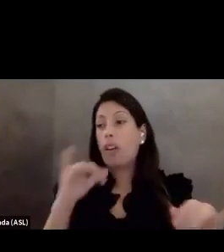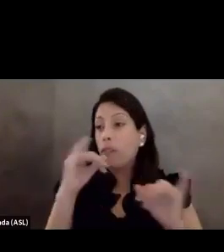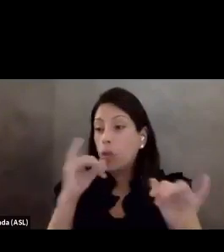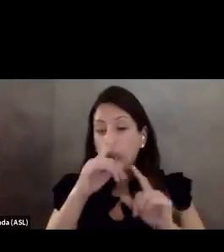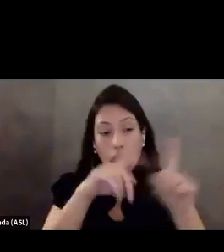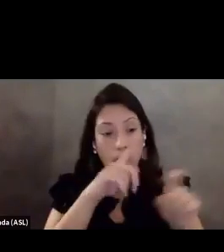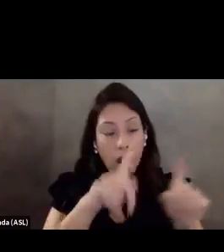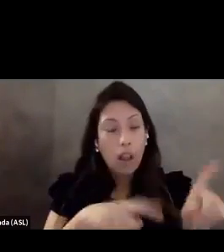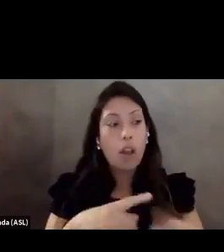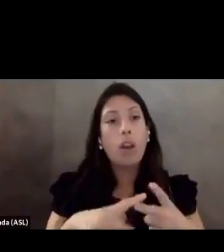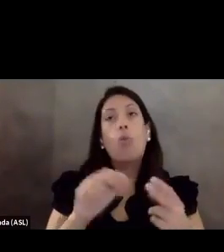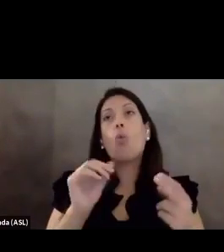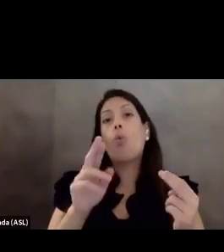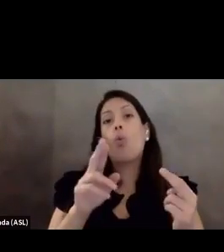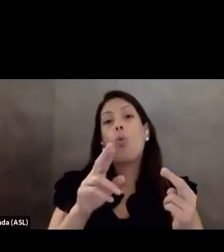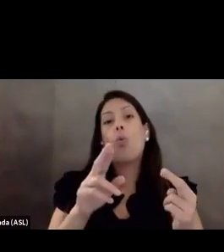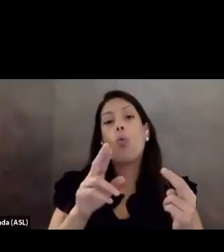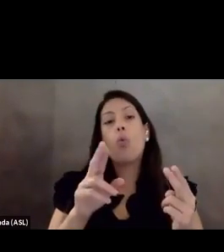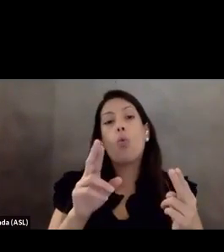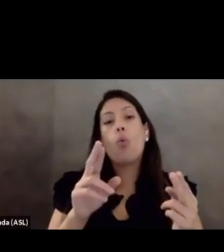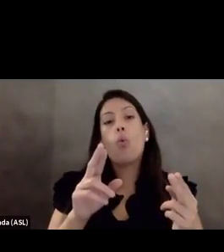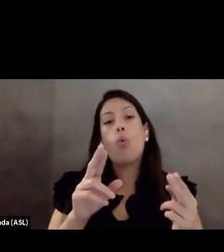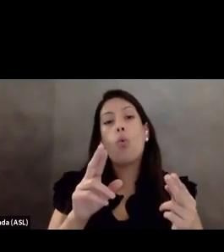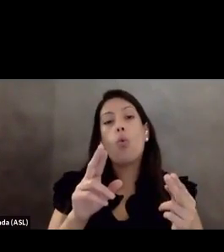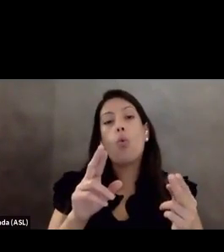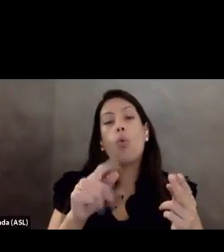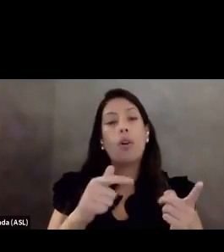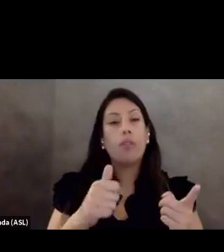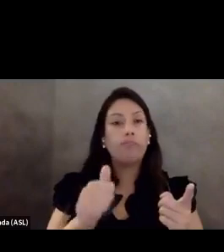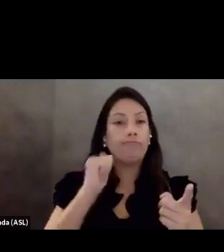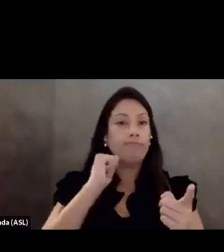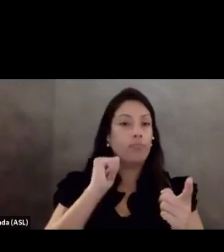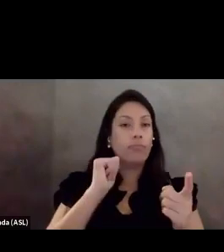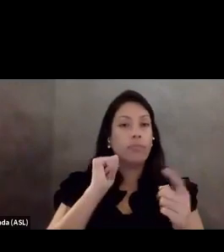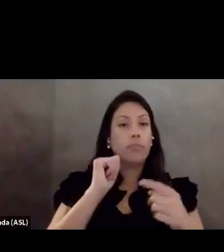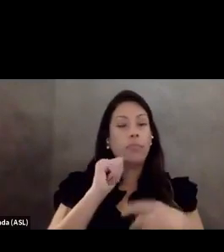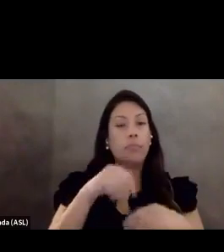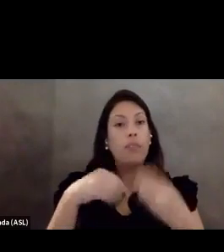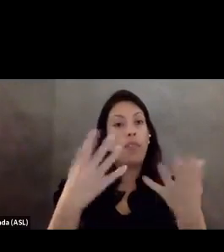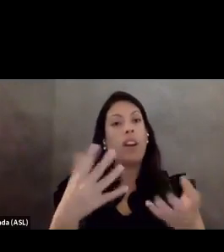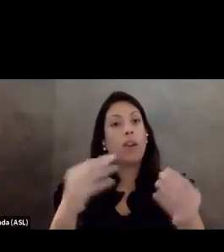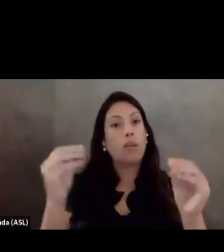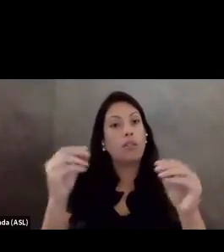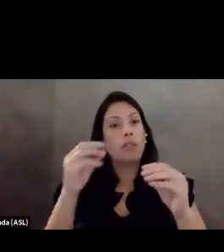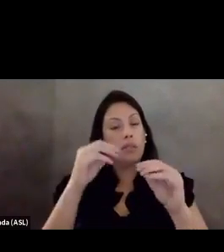or is hesitant to provide specific details.